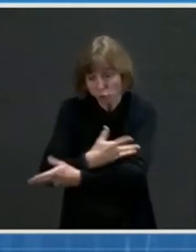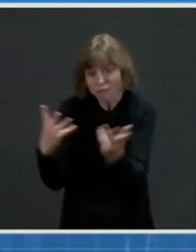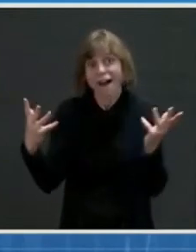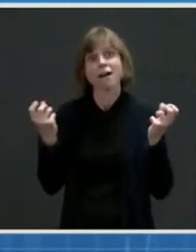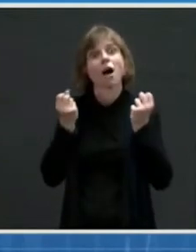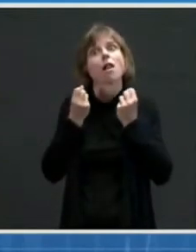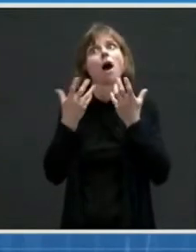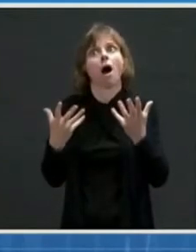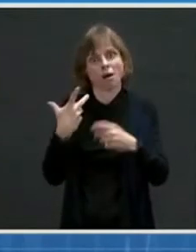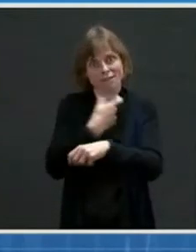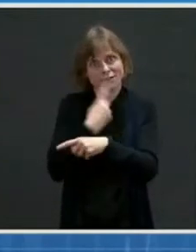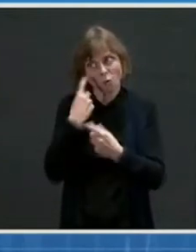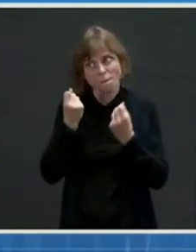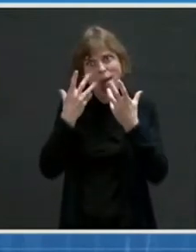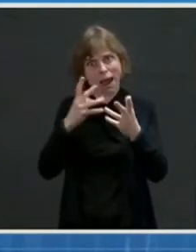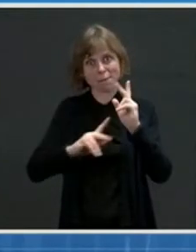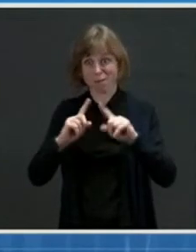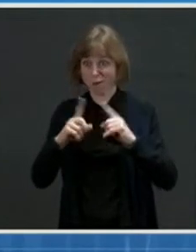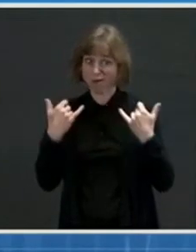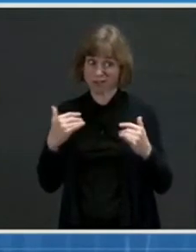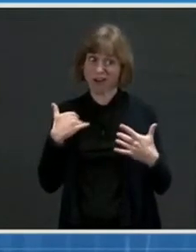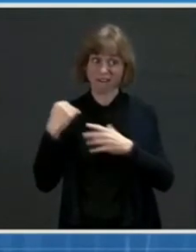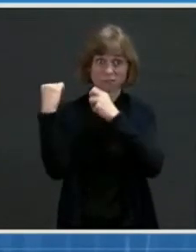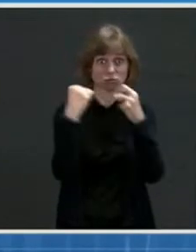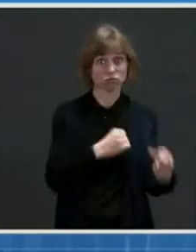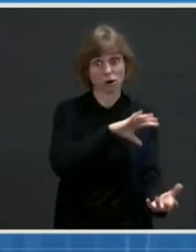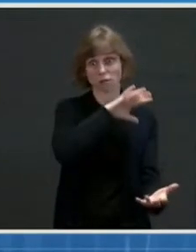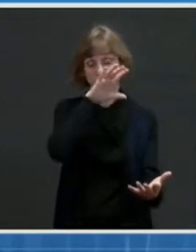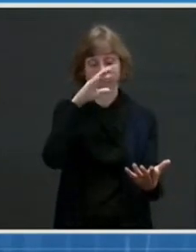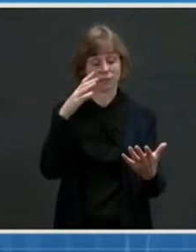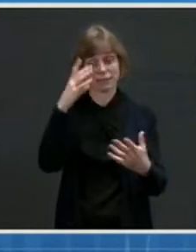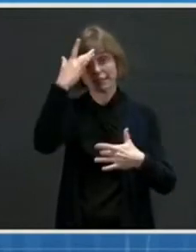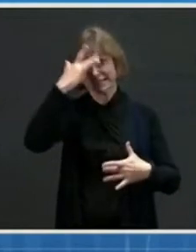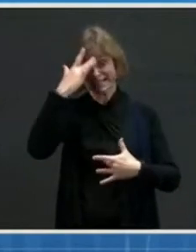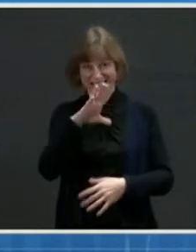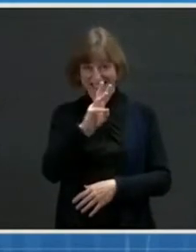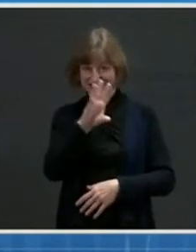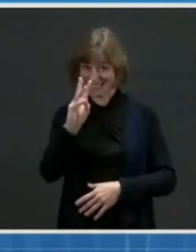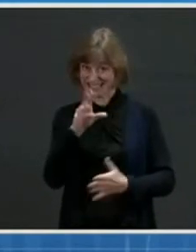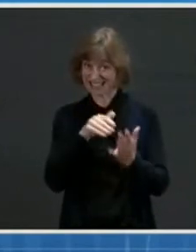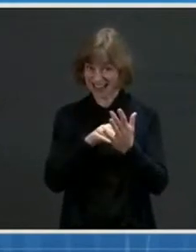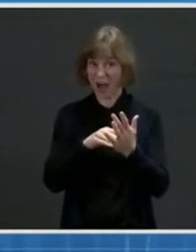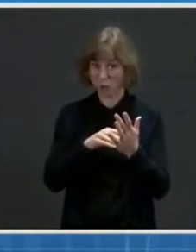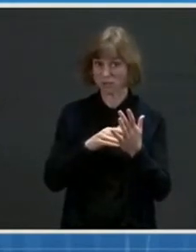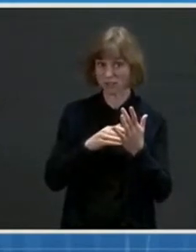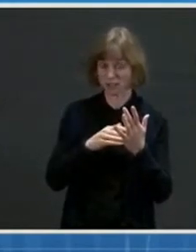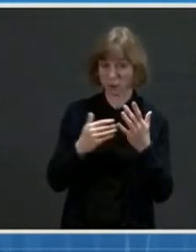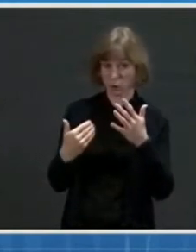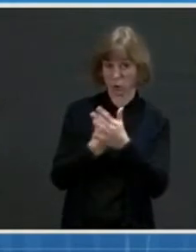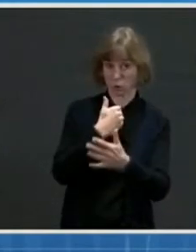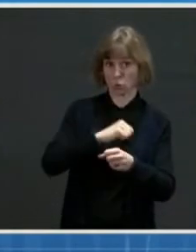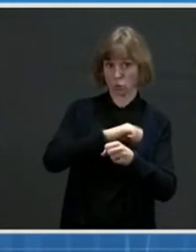LOT OF VACCINE TO A LOT OF PEOPLE AND YET WE STILL HAVE A